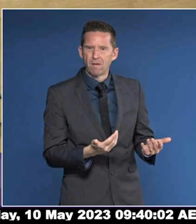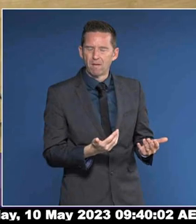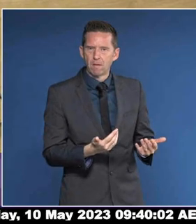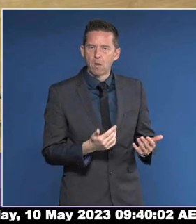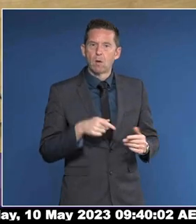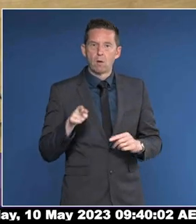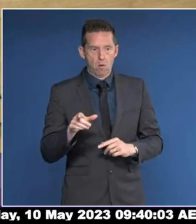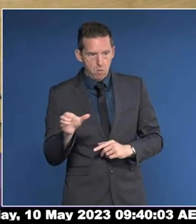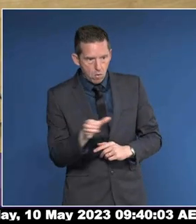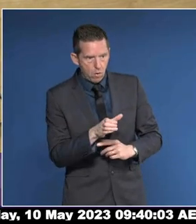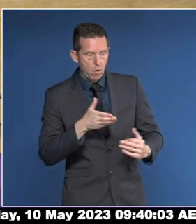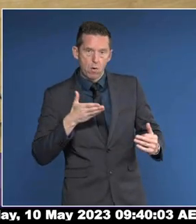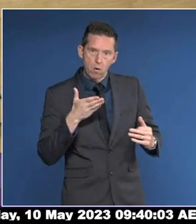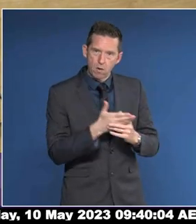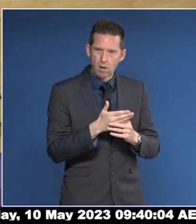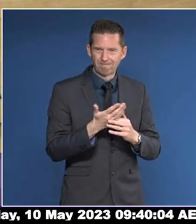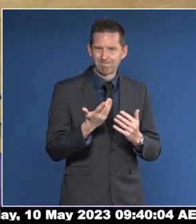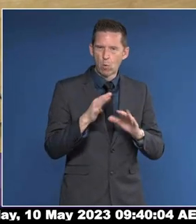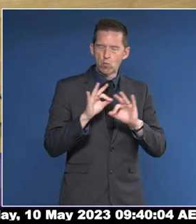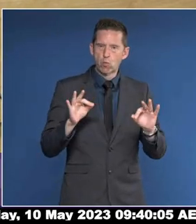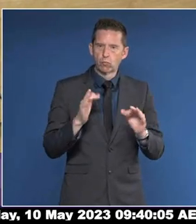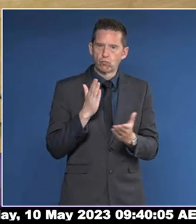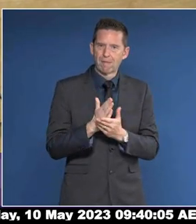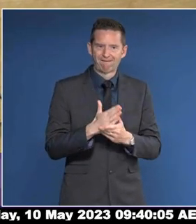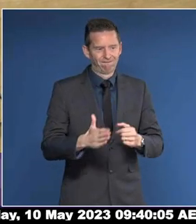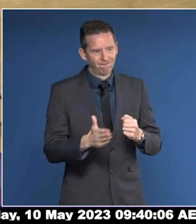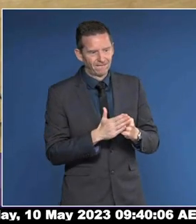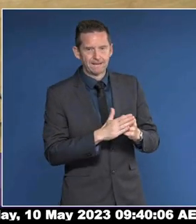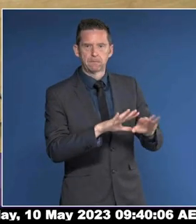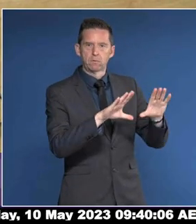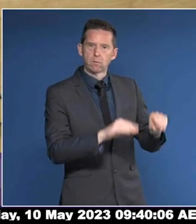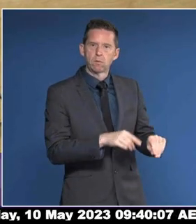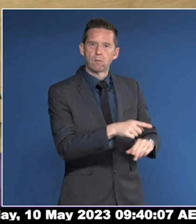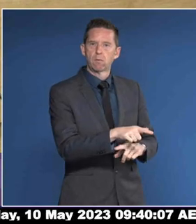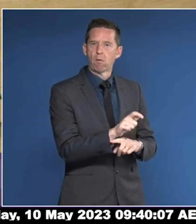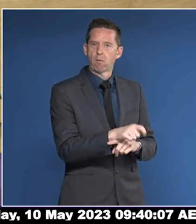proactively addressed the neglect? I wouldn't agree with that.